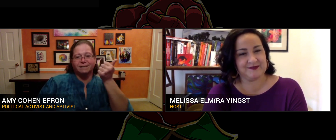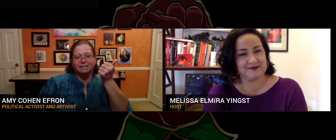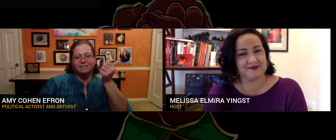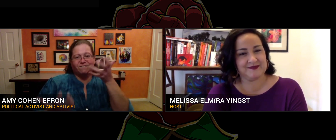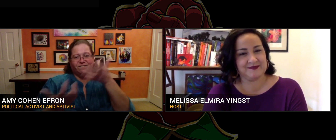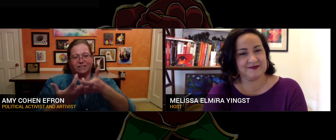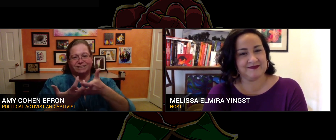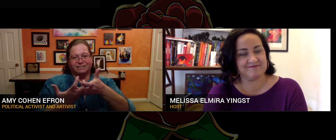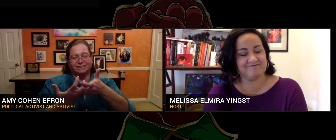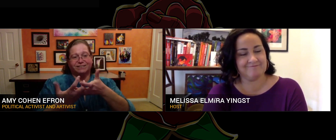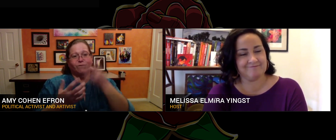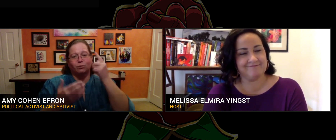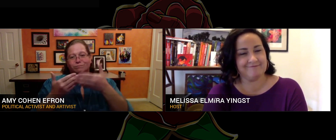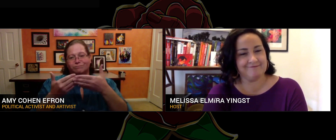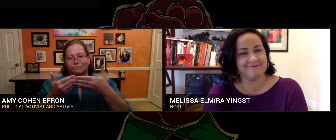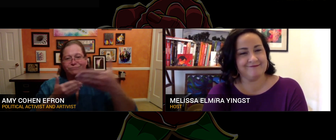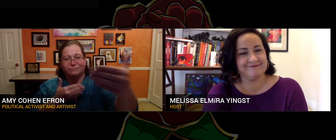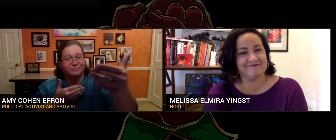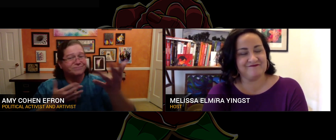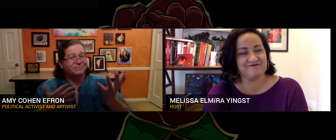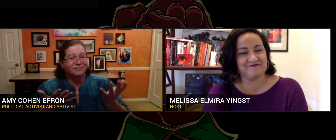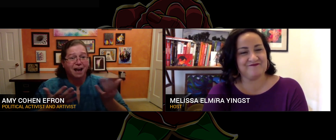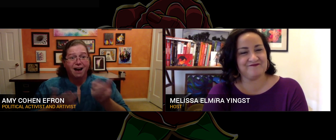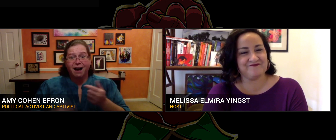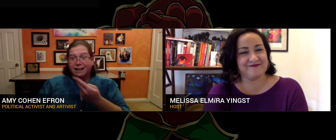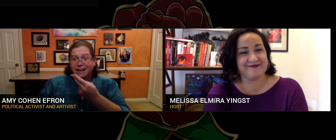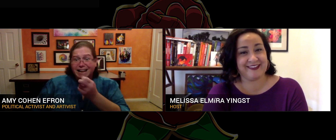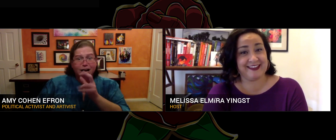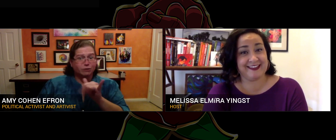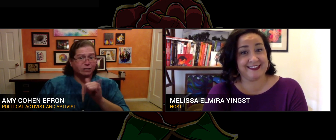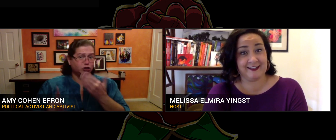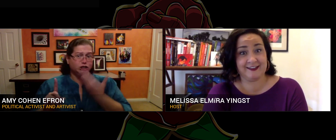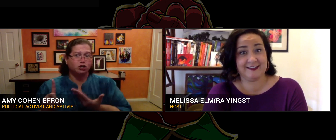the best fit to run.